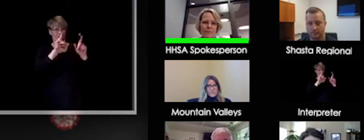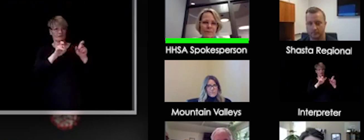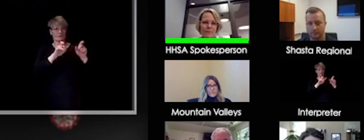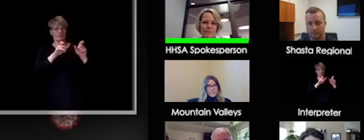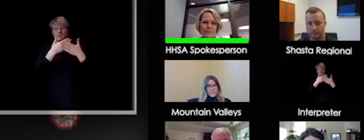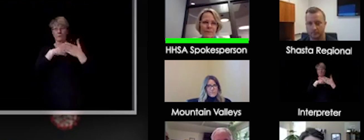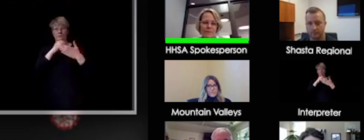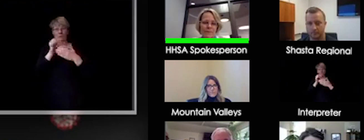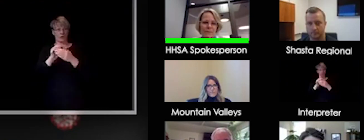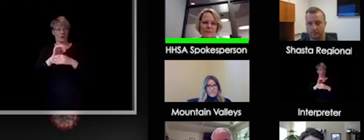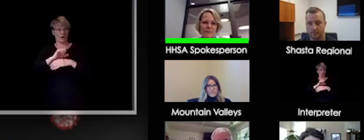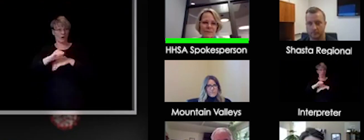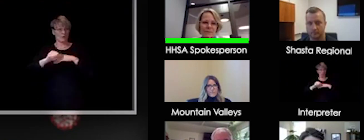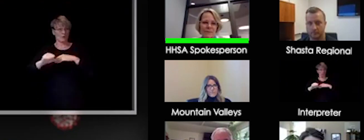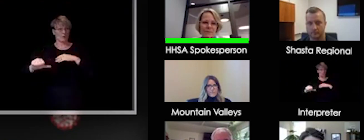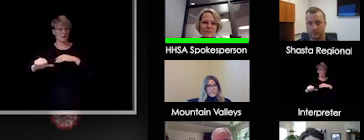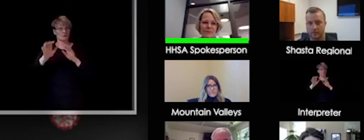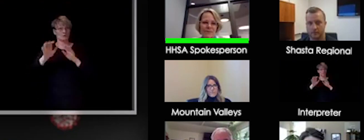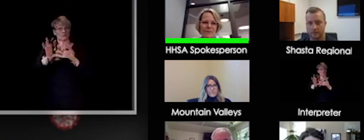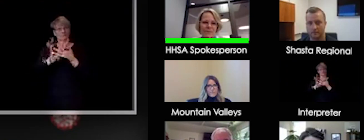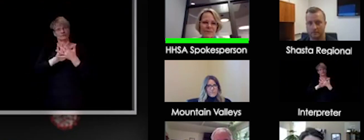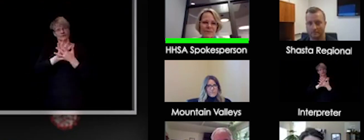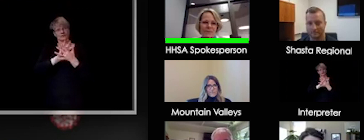Good questions, Dean. You need to come over to our side.